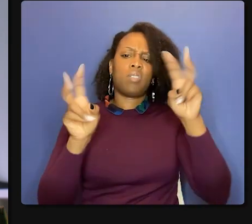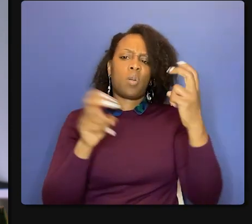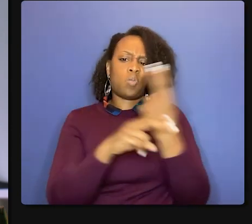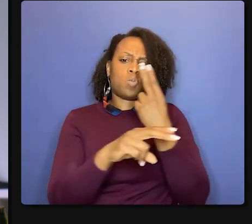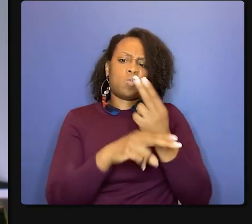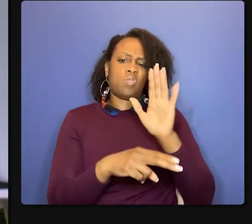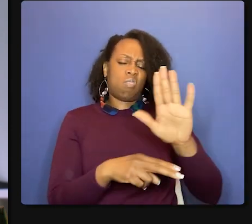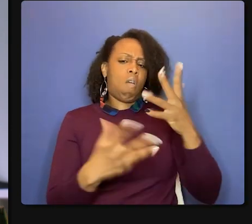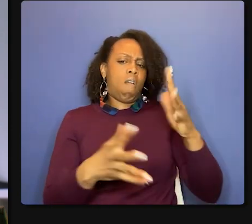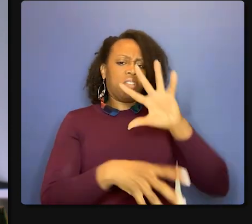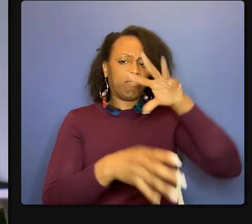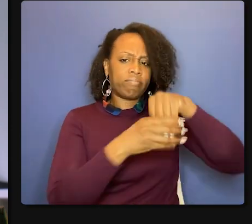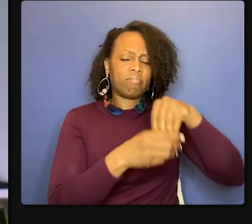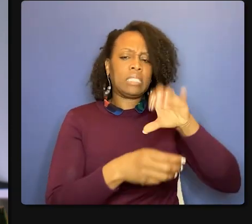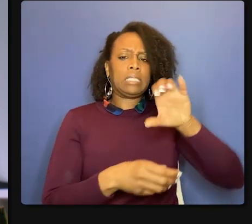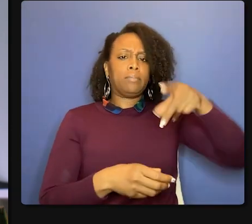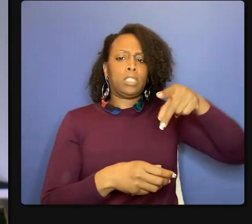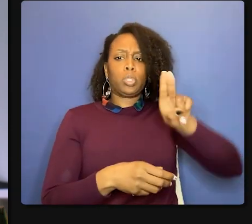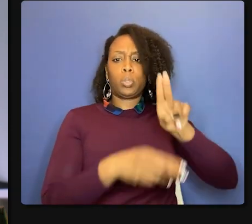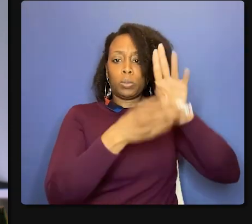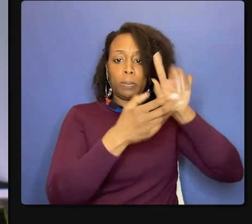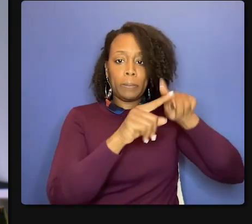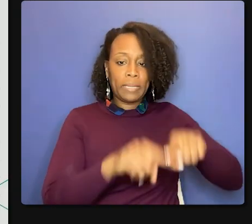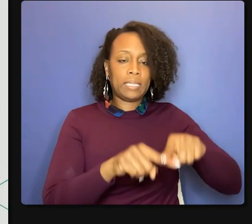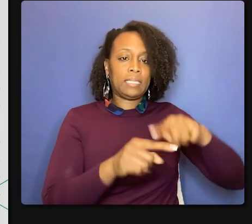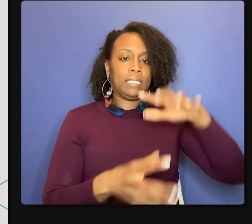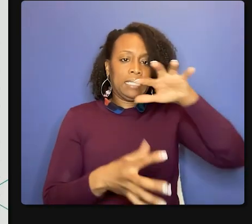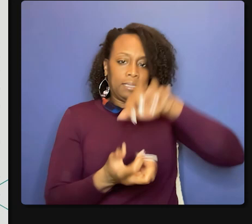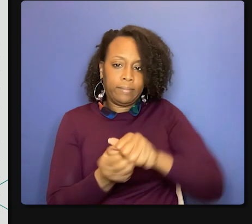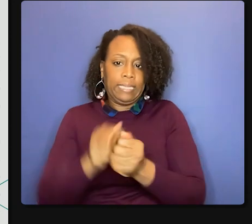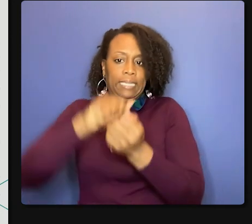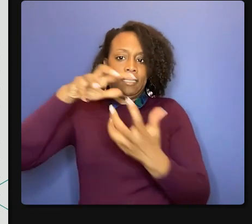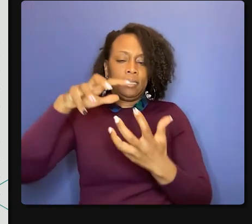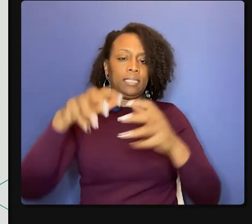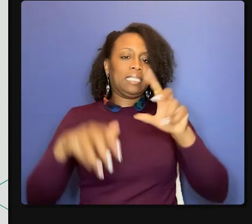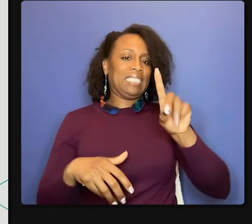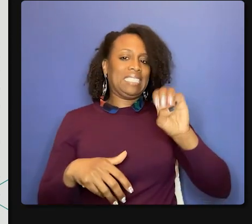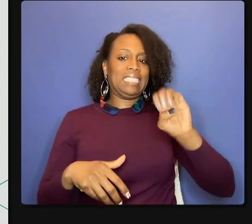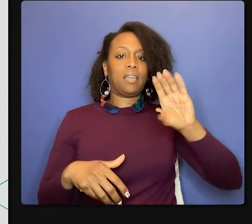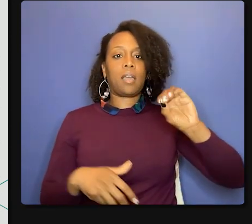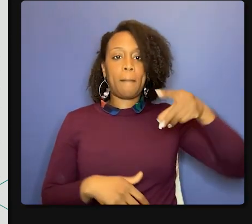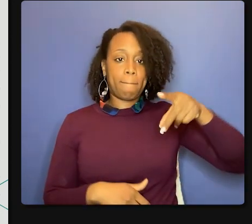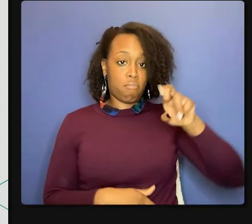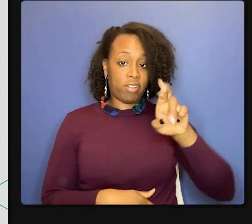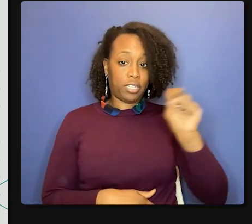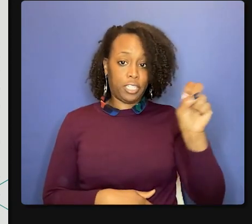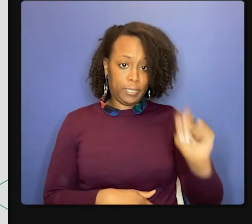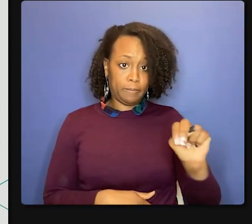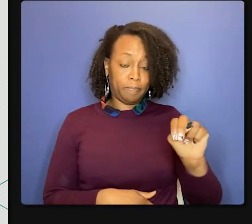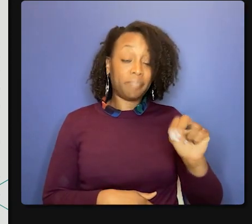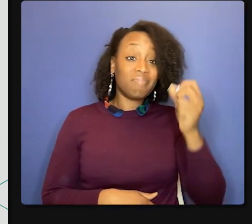for a title to use their existing CPU-based decompression. [Cooper] Now titles do ship with decompression today.